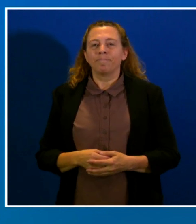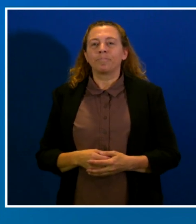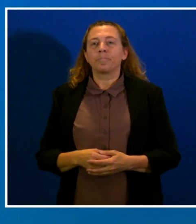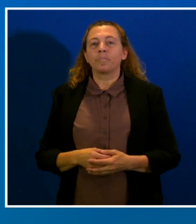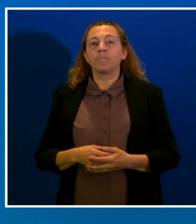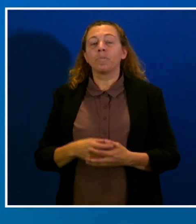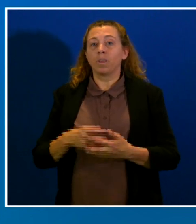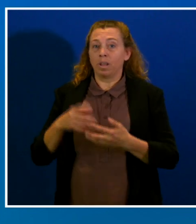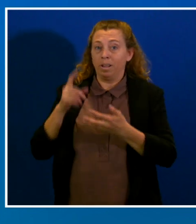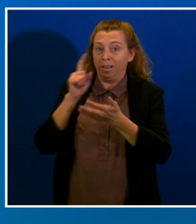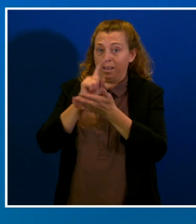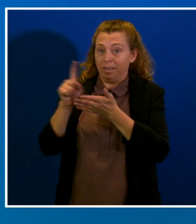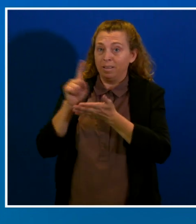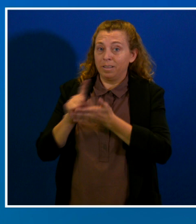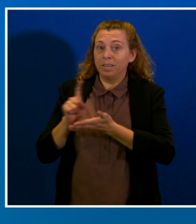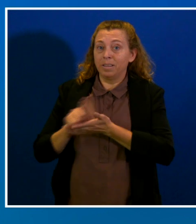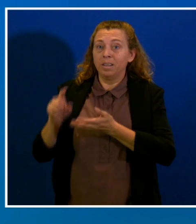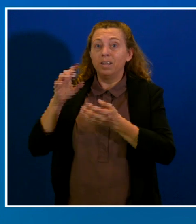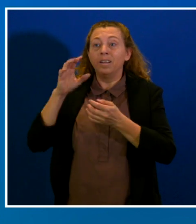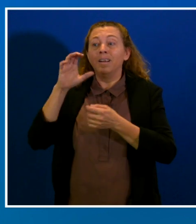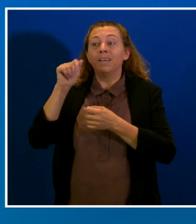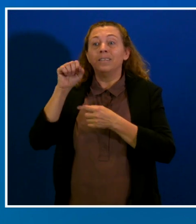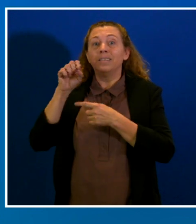evidence that we are not out of the woods yet.